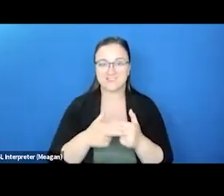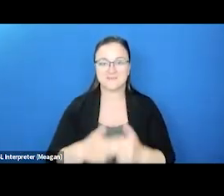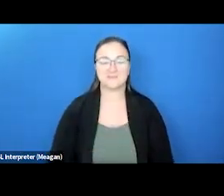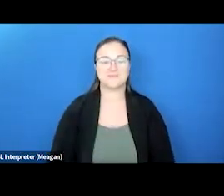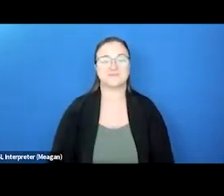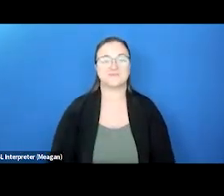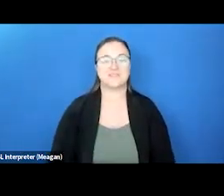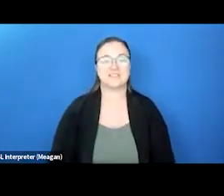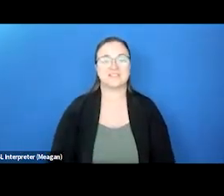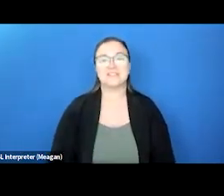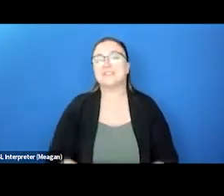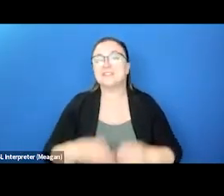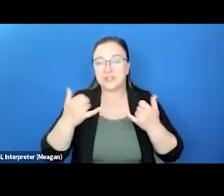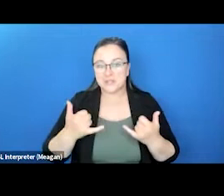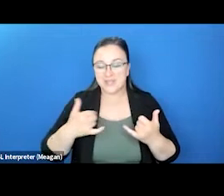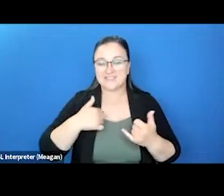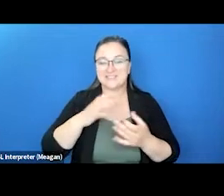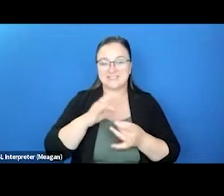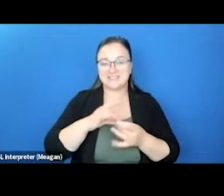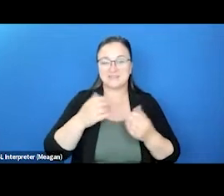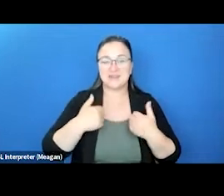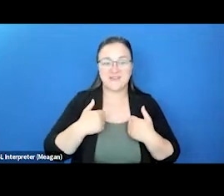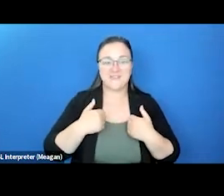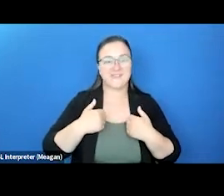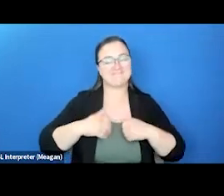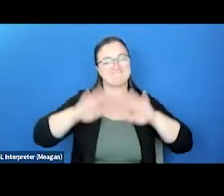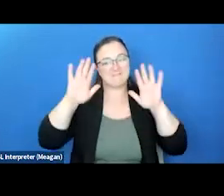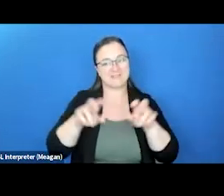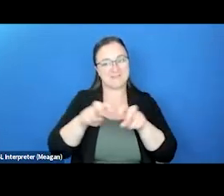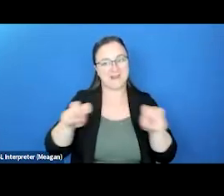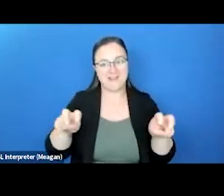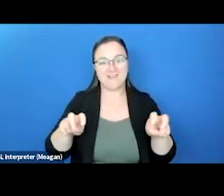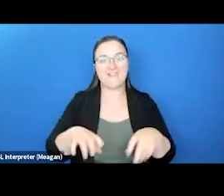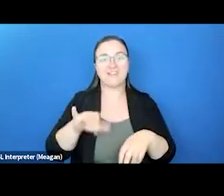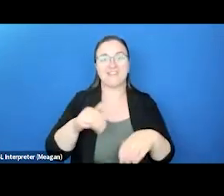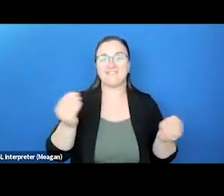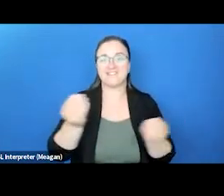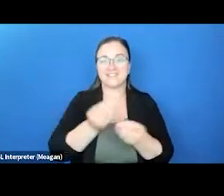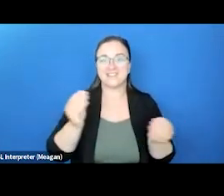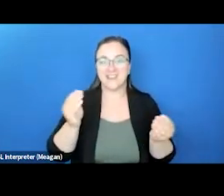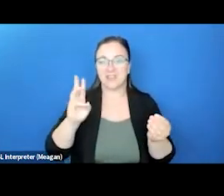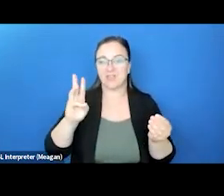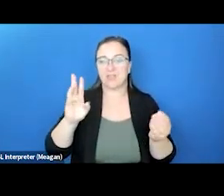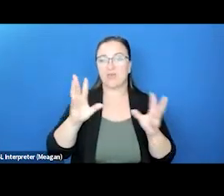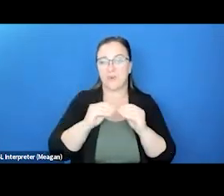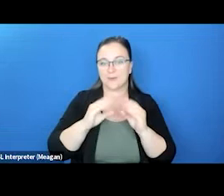So today, as I mentioned, we have the fantastic panel that facilitated our webinar last week.